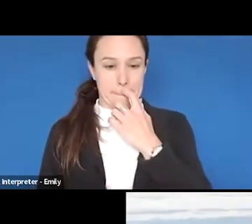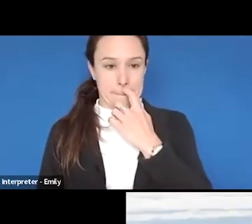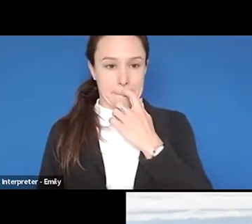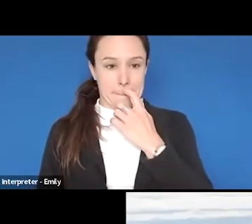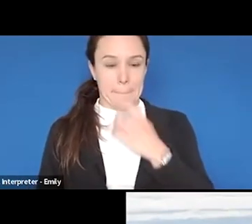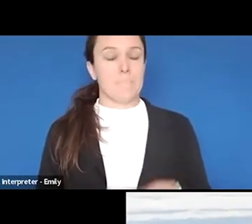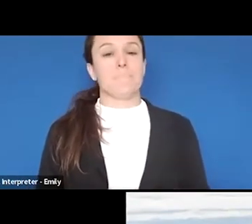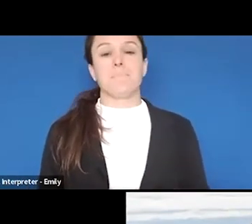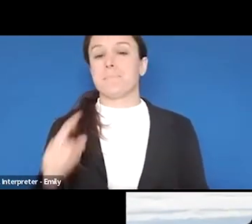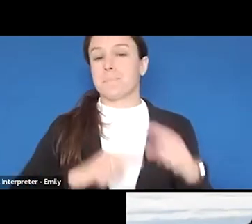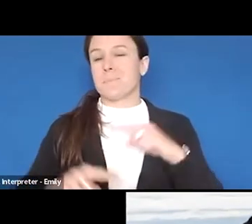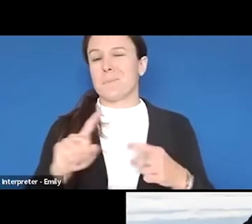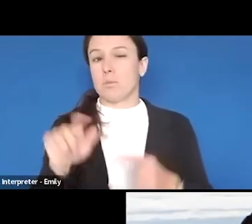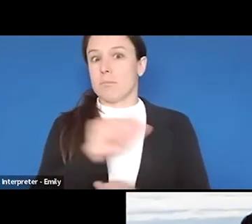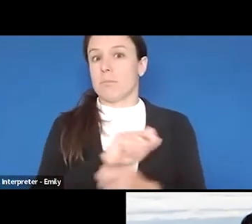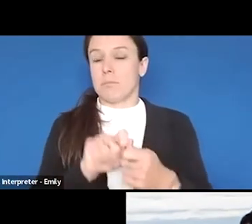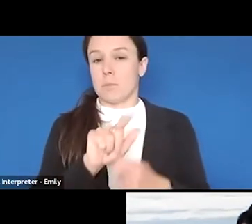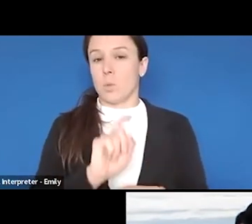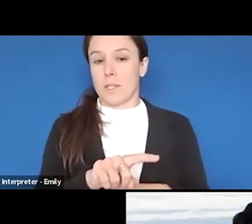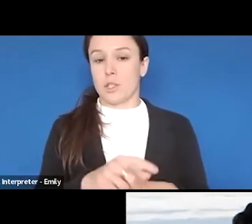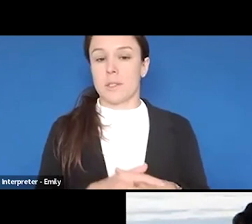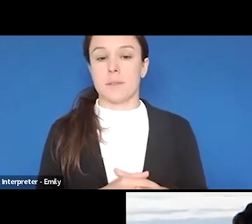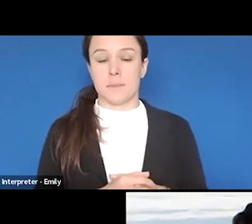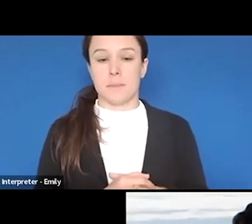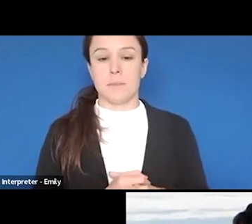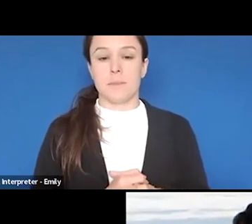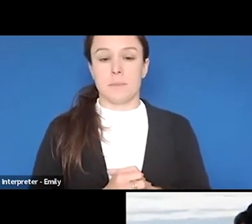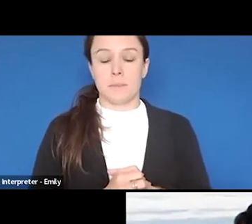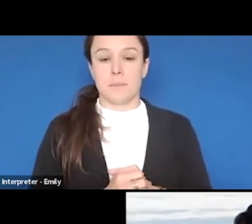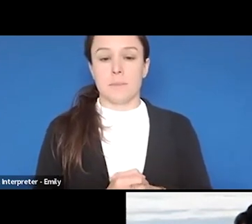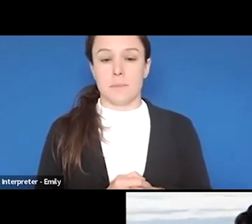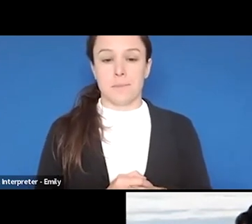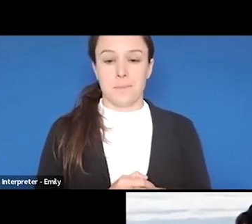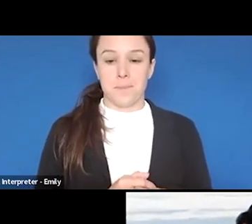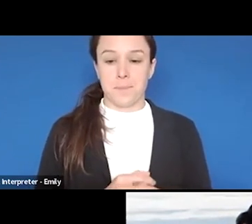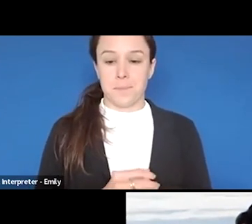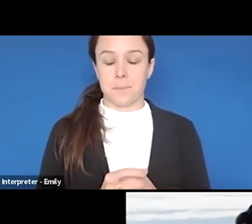of specific questions as we think about these interfaces. One thing I want to emphasize is